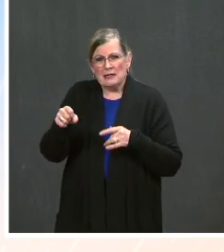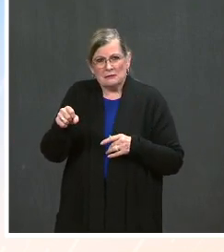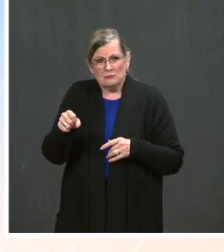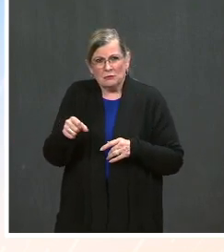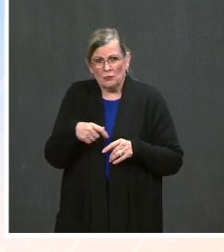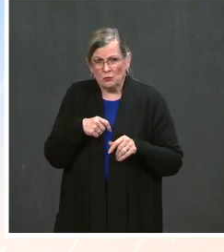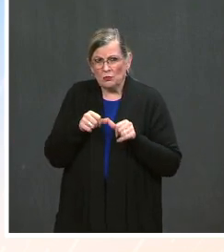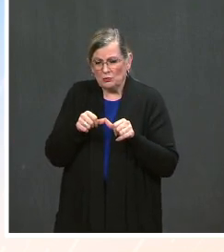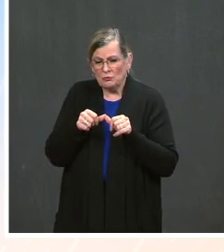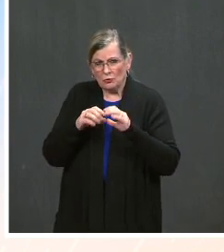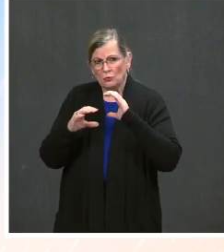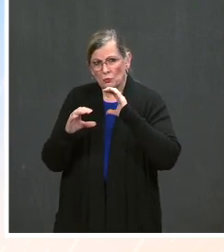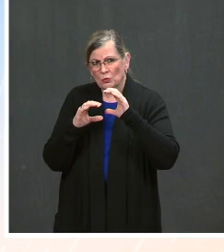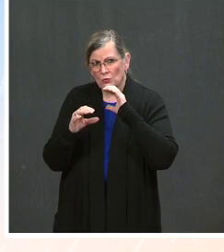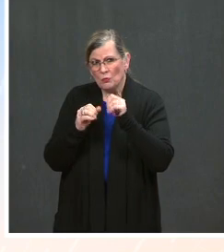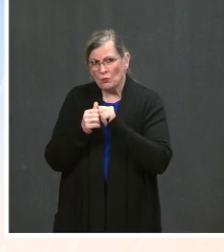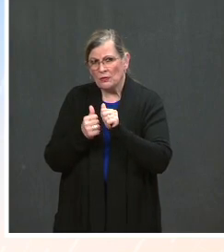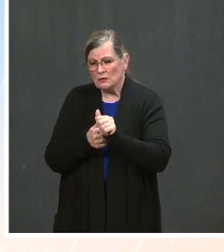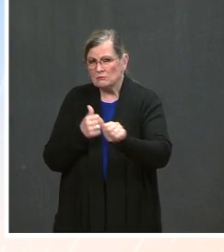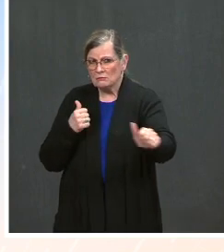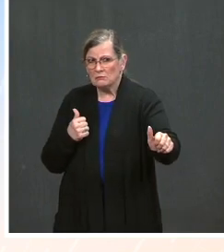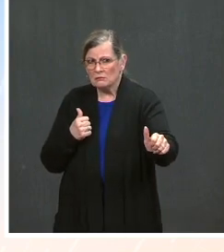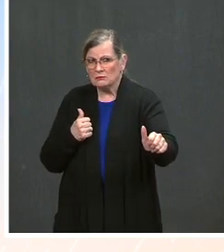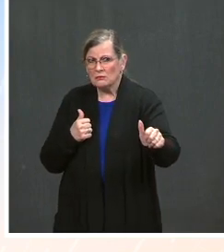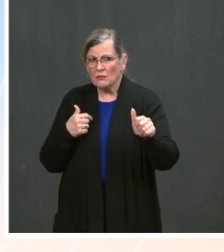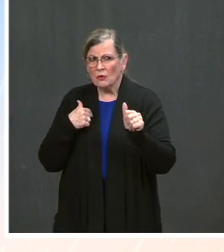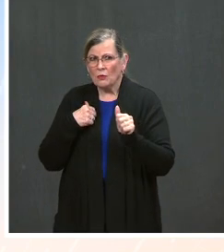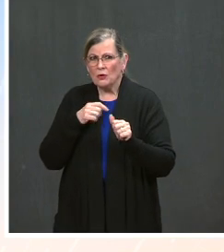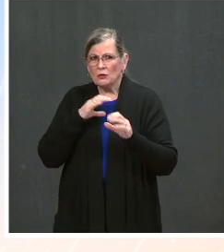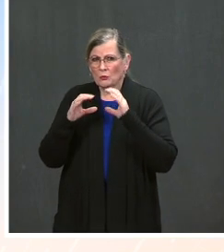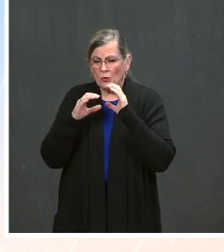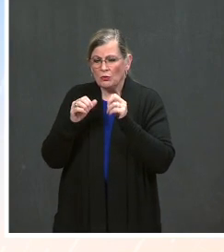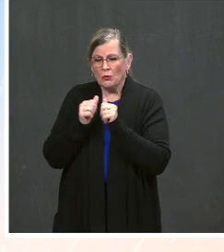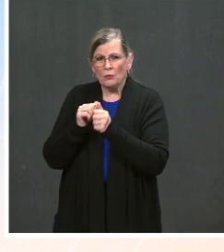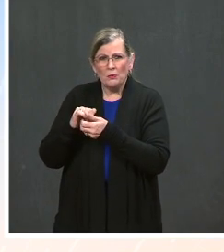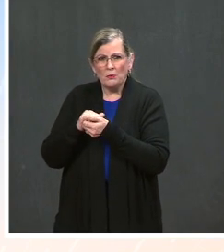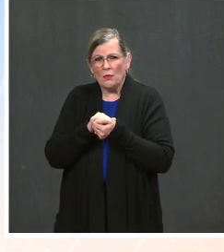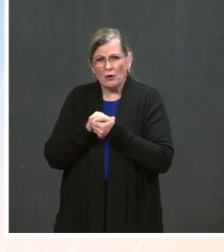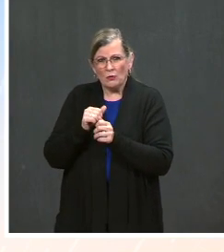but also with our partners in Europe about. The Press: Okay. And then just on the, sort of,